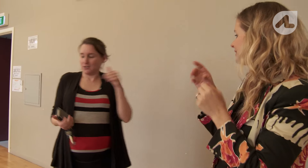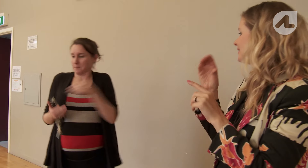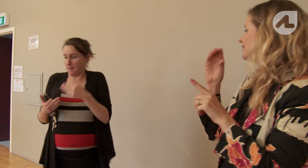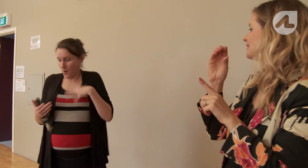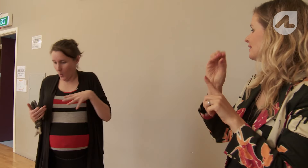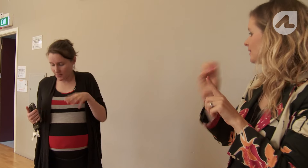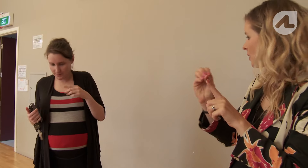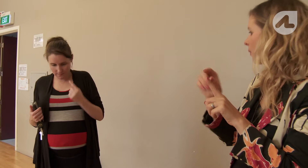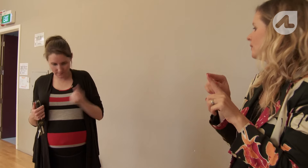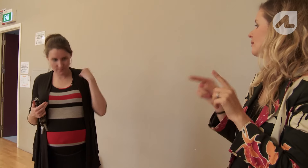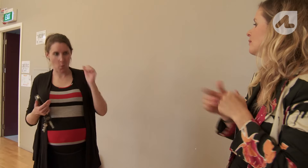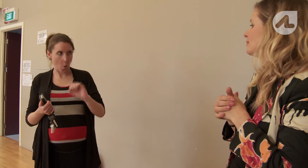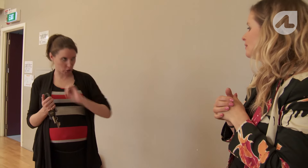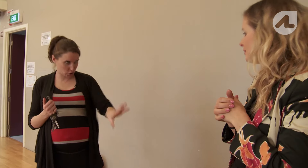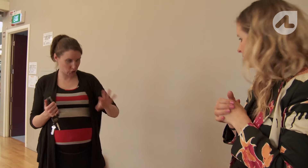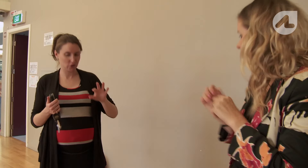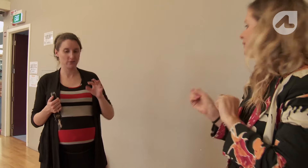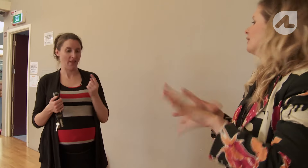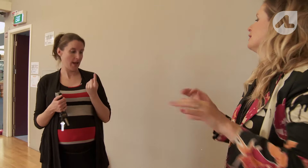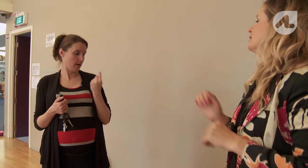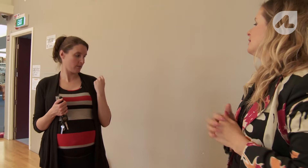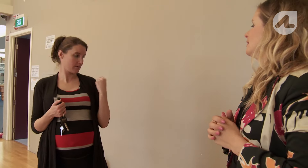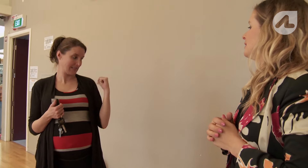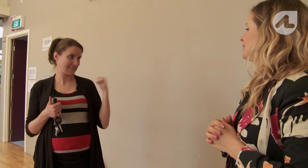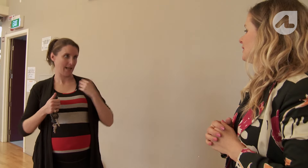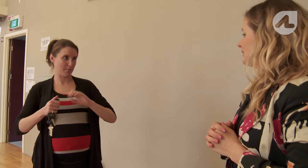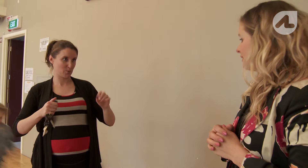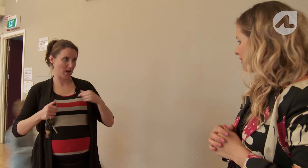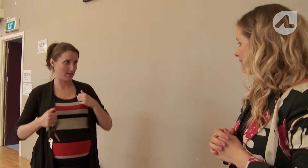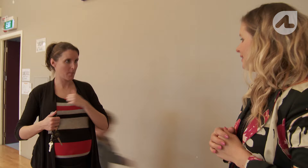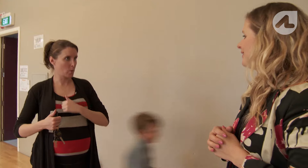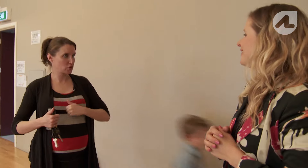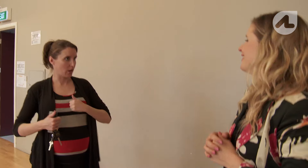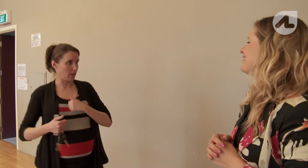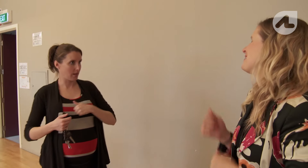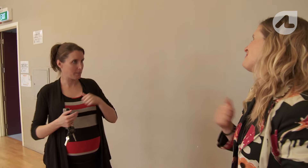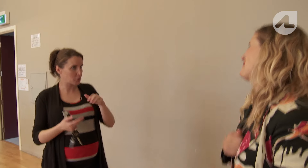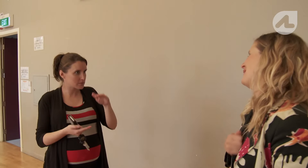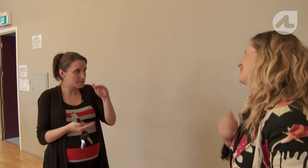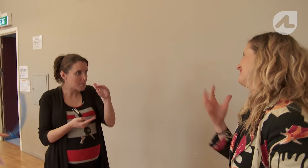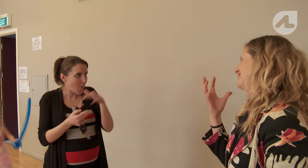Yes that's right, clothes done and they've all been put in the wash. Yesterday I got to put them away and I got quite emotional...